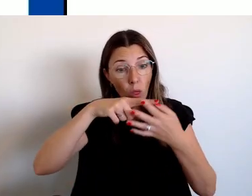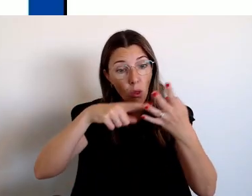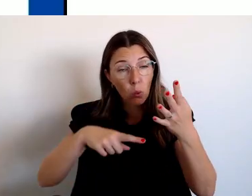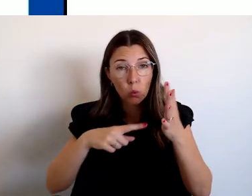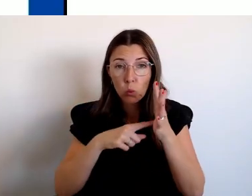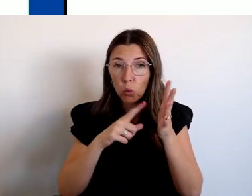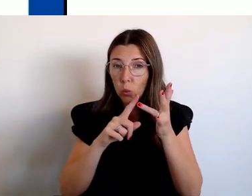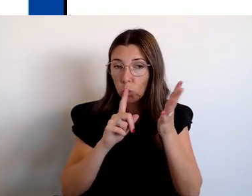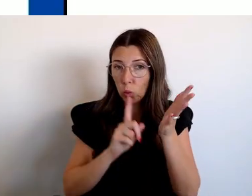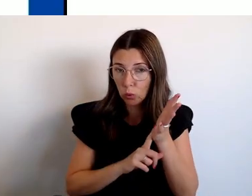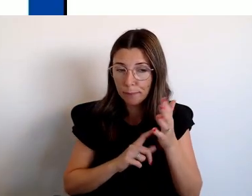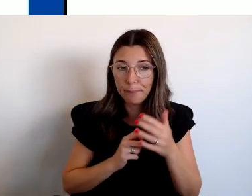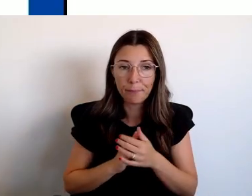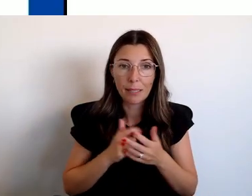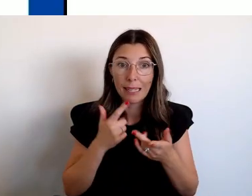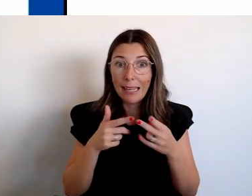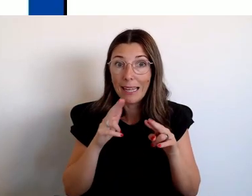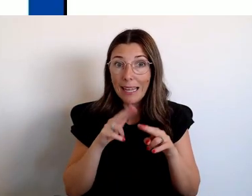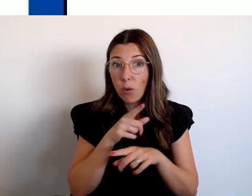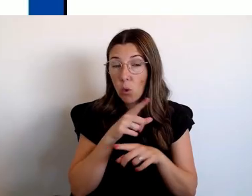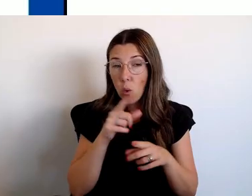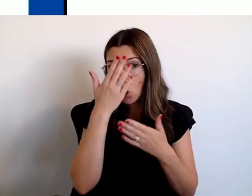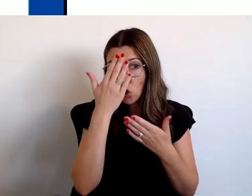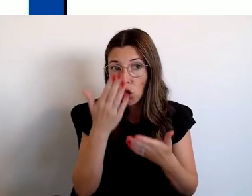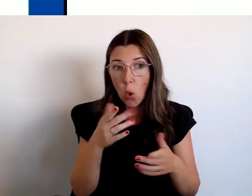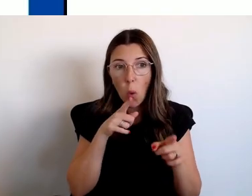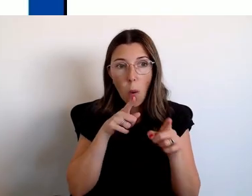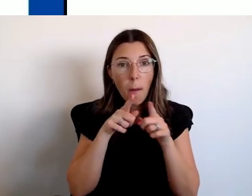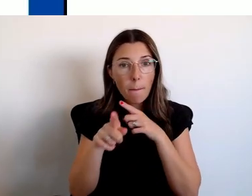For anyone that isn't familiar, most of these tools have agents